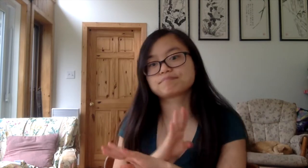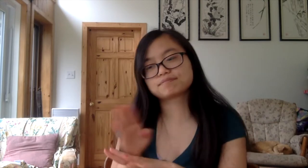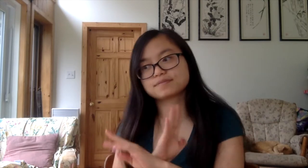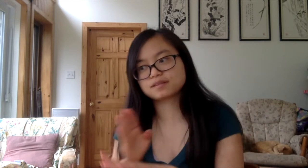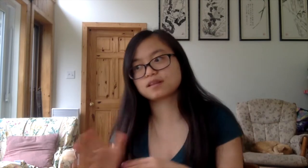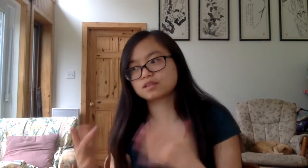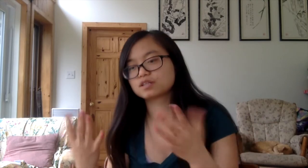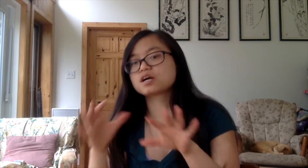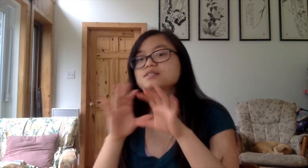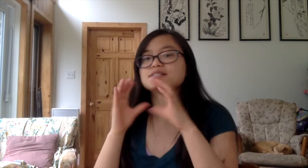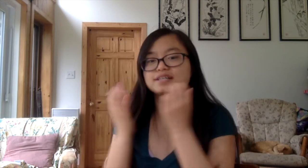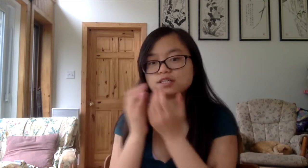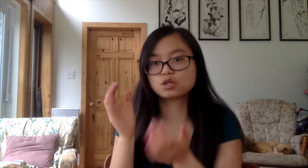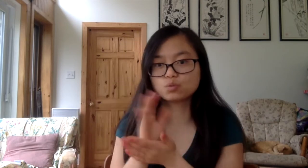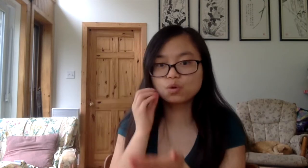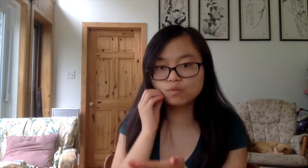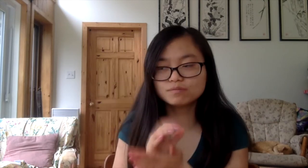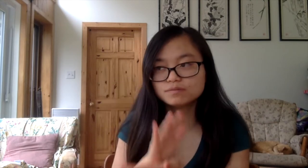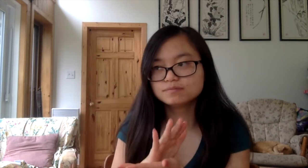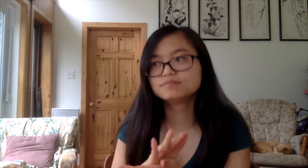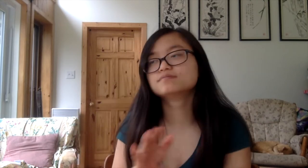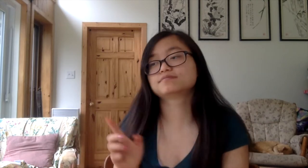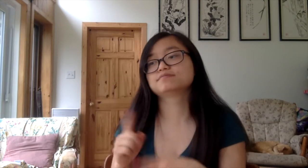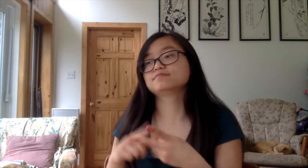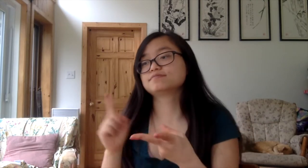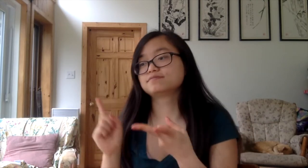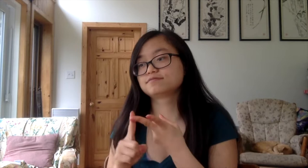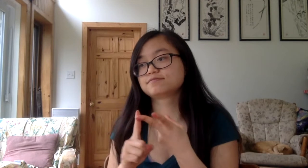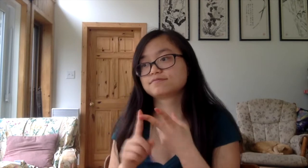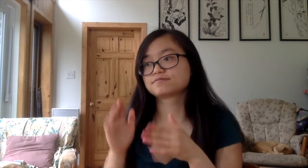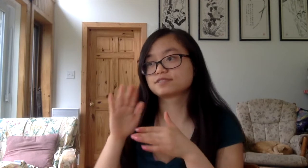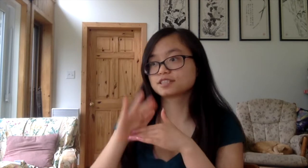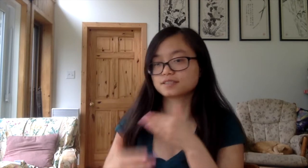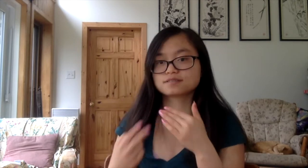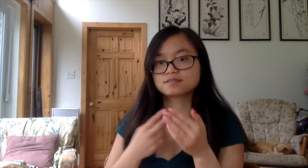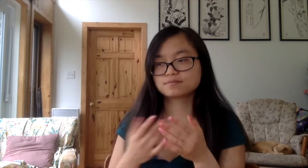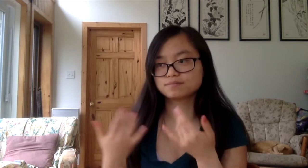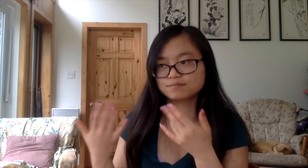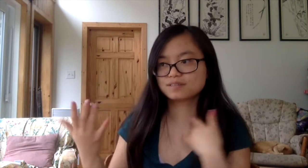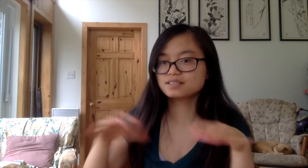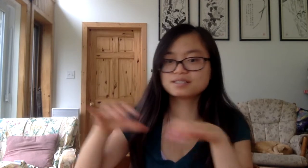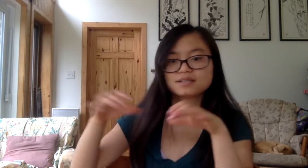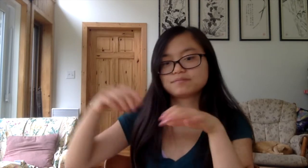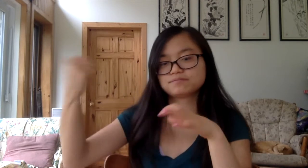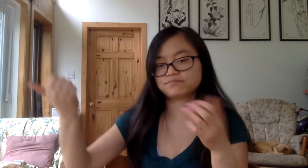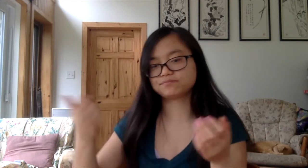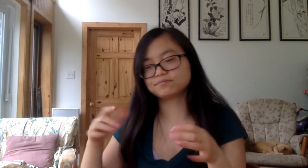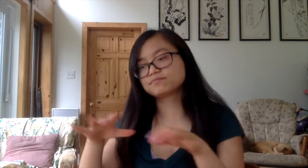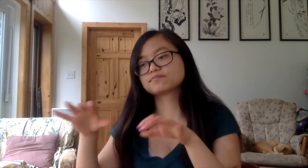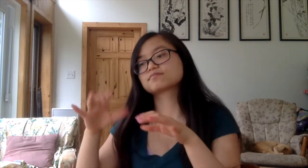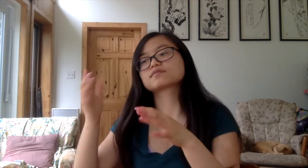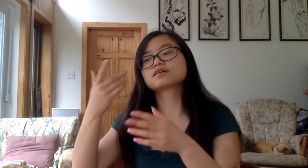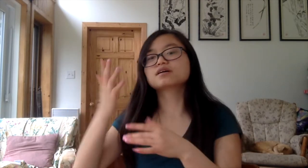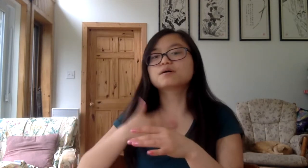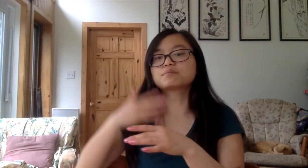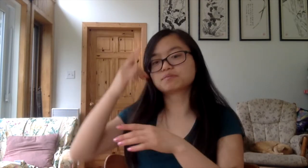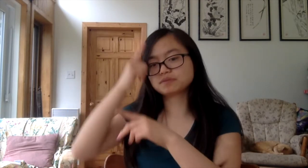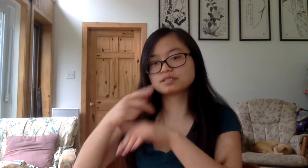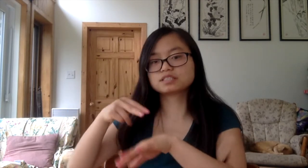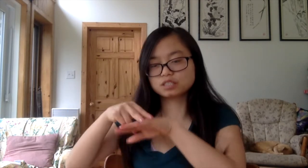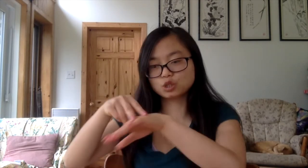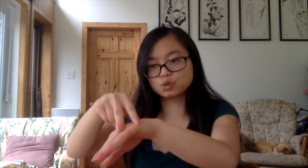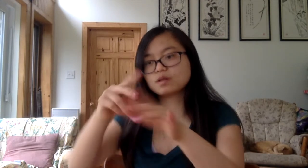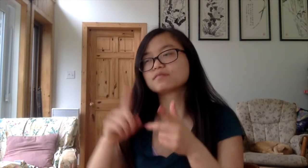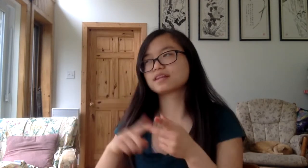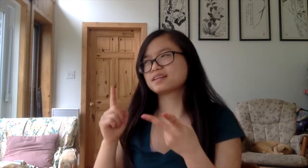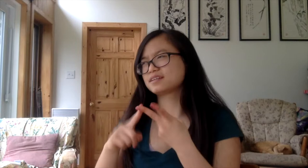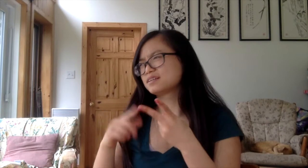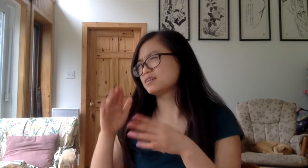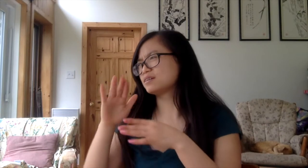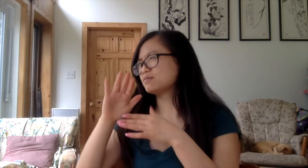Last week, I was busy with my school and class add my homework. I was doing action other than something